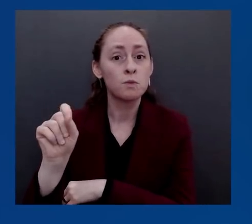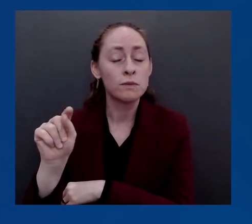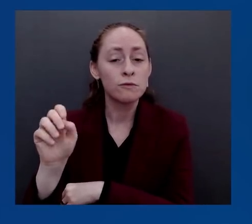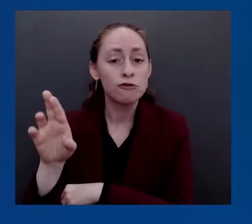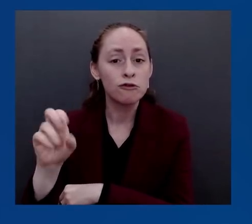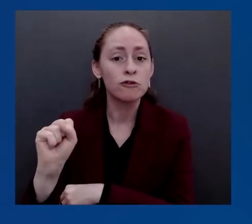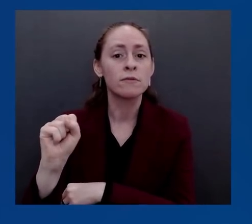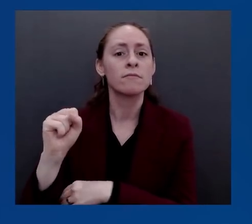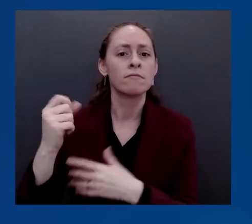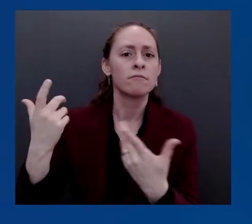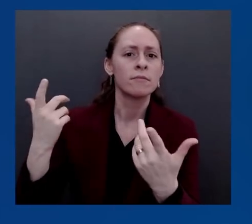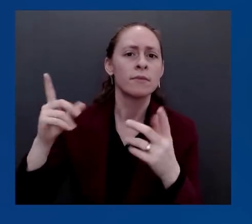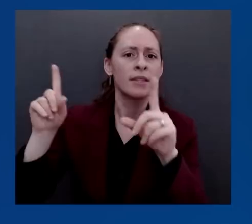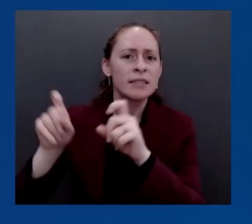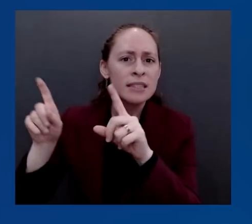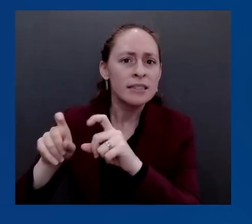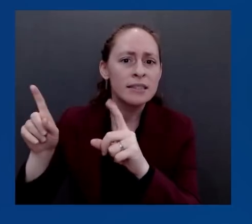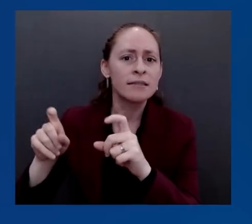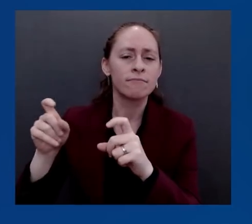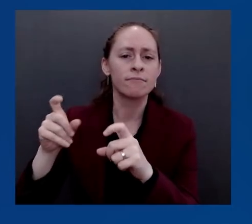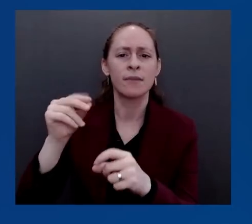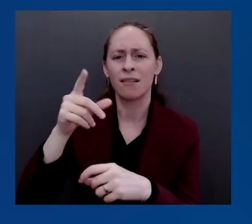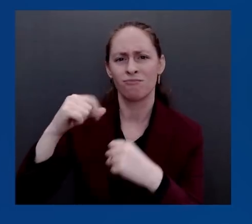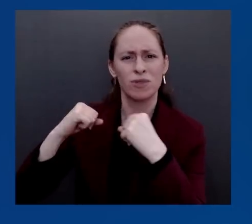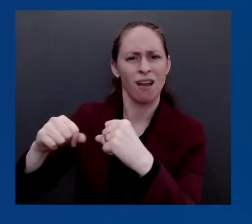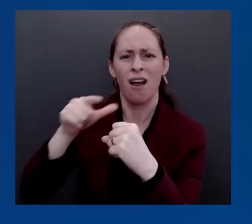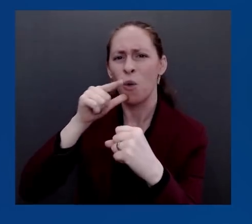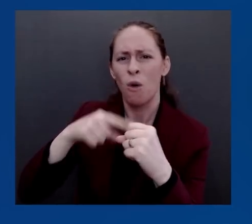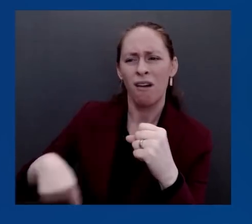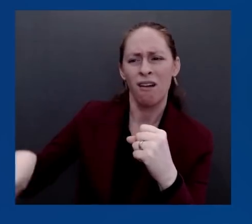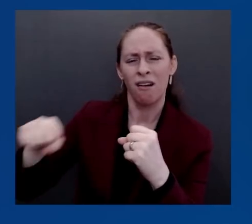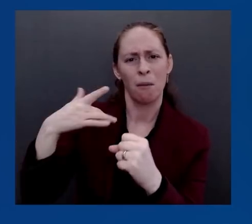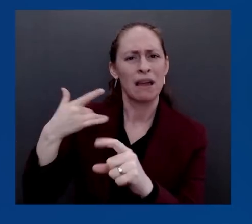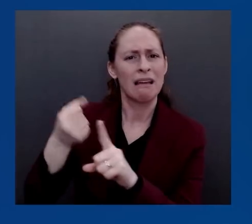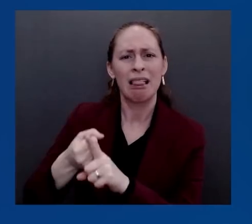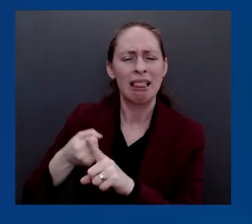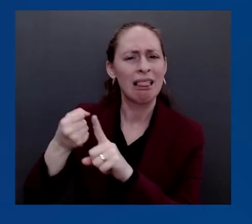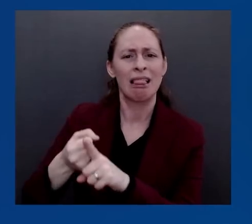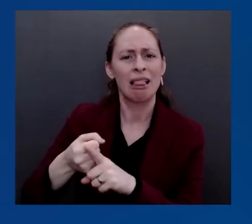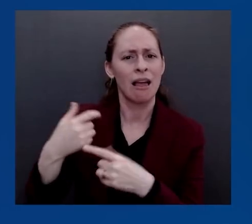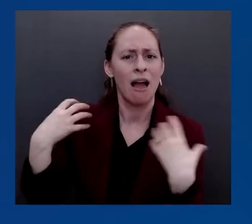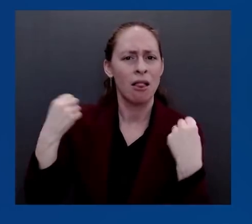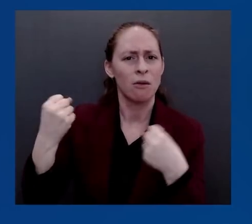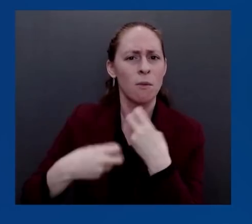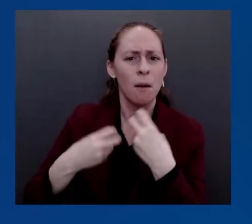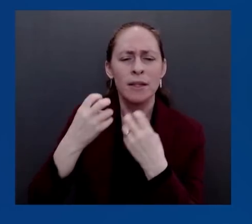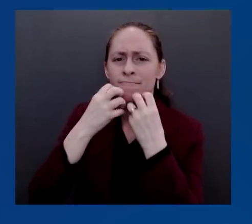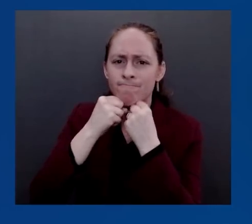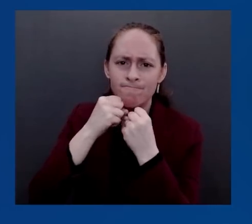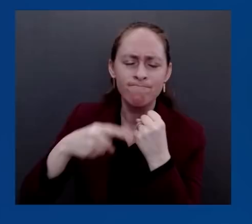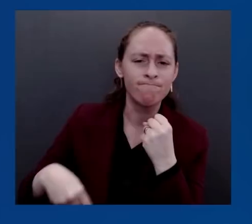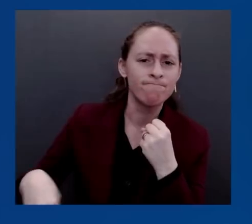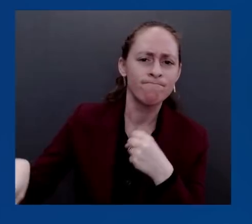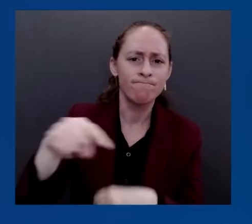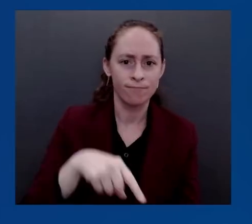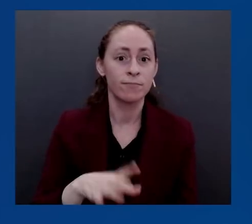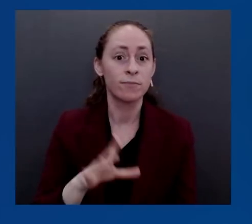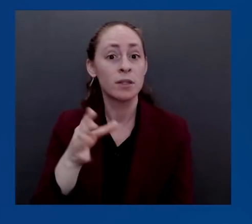A vaccine for our youngest kids is on the horizon. And as always, we'll prepare for the potential of any new variant